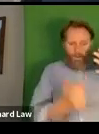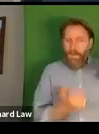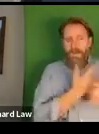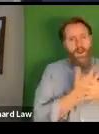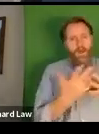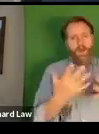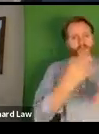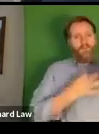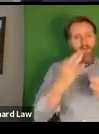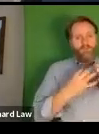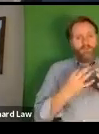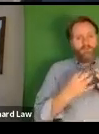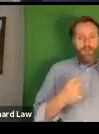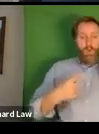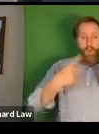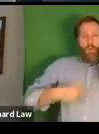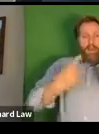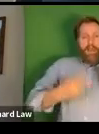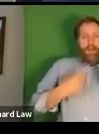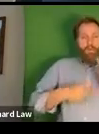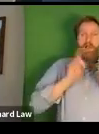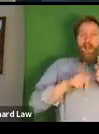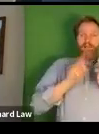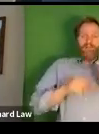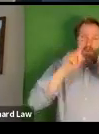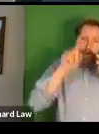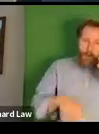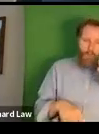had we were never going to get to all of them but hopefully we've addressed a